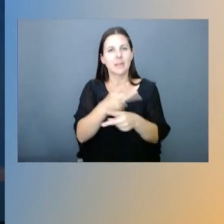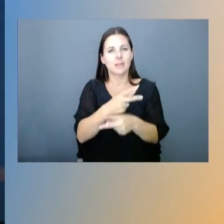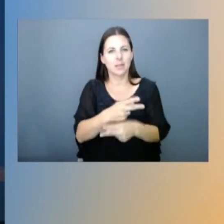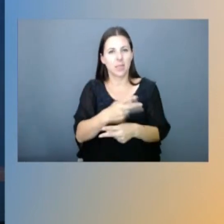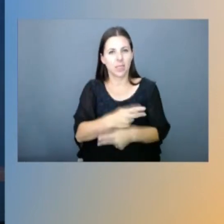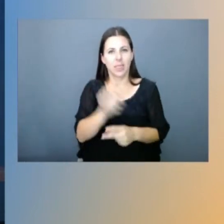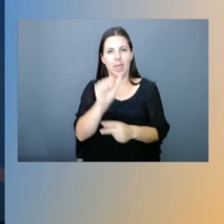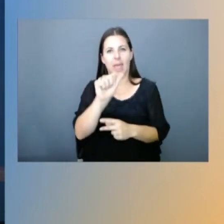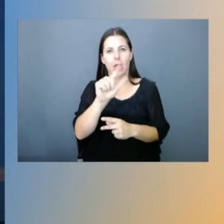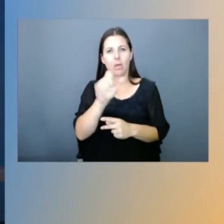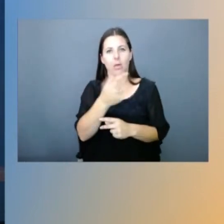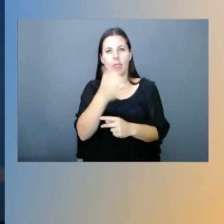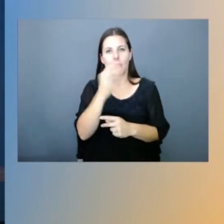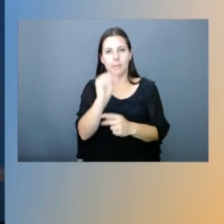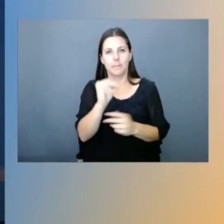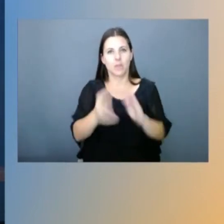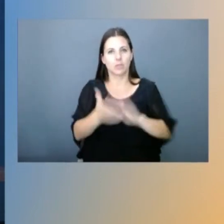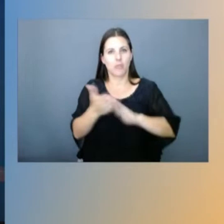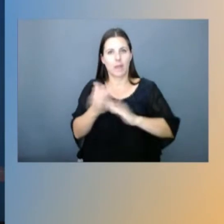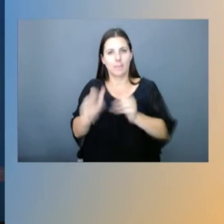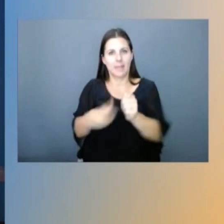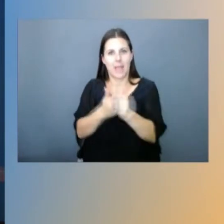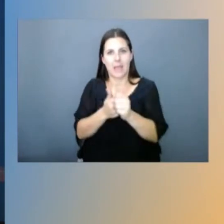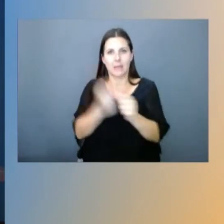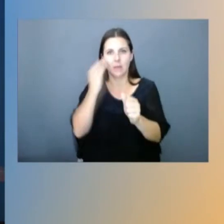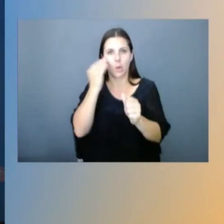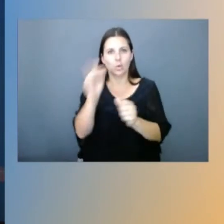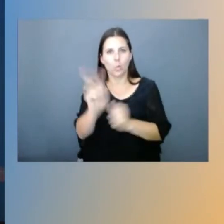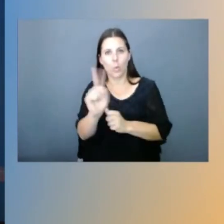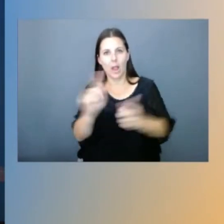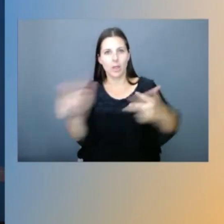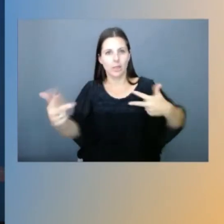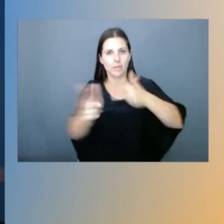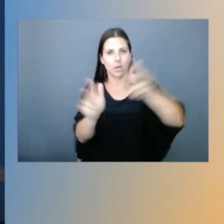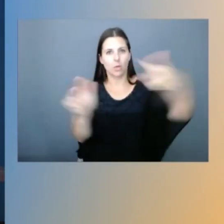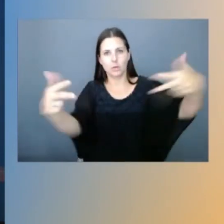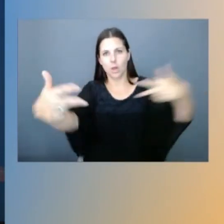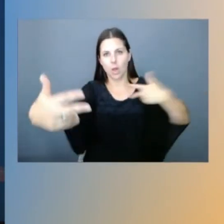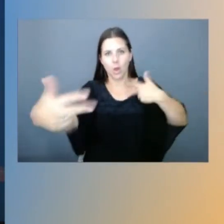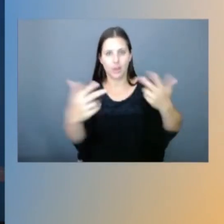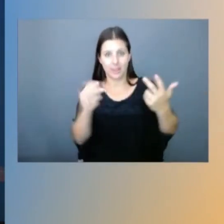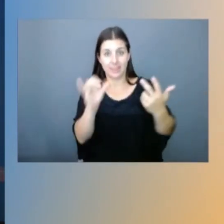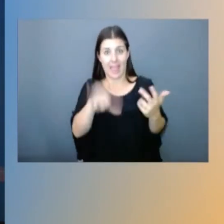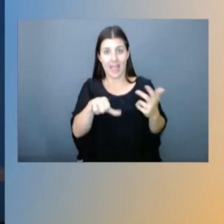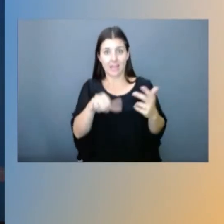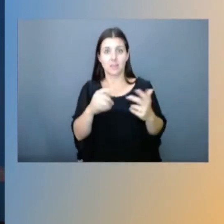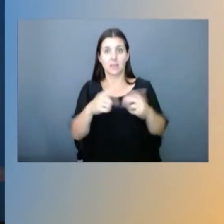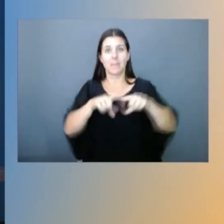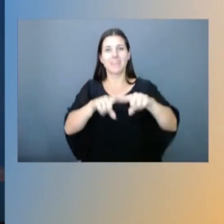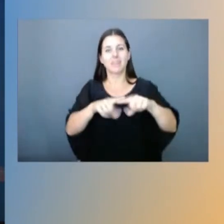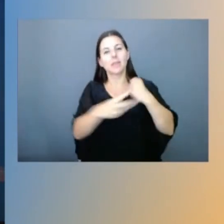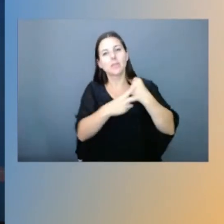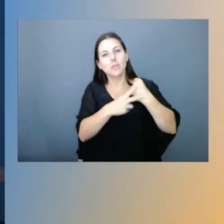where the vehicles are and placing there and that all relies on access of storage and content, right, data that has to be delivered.